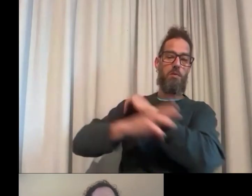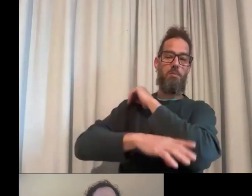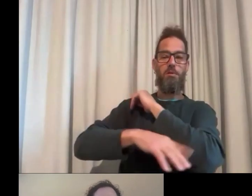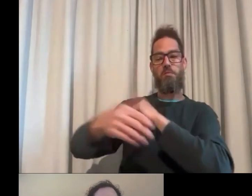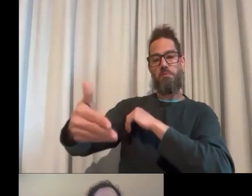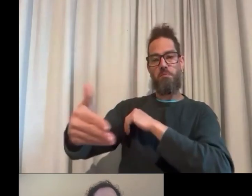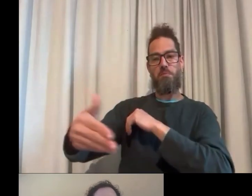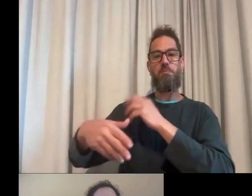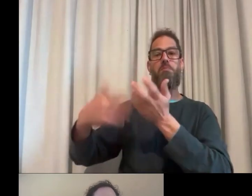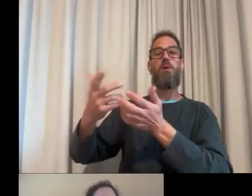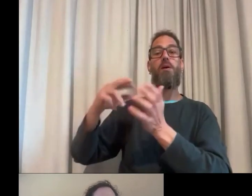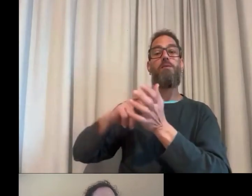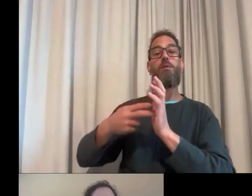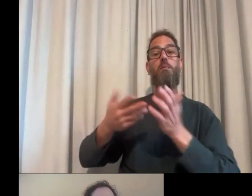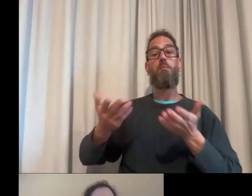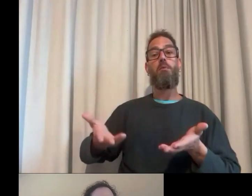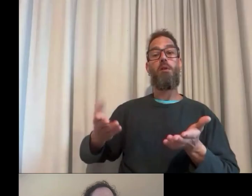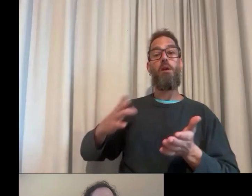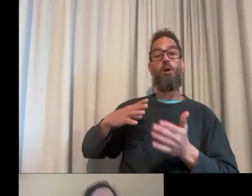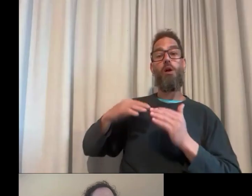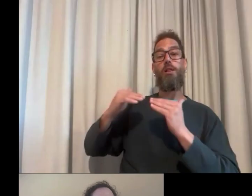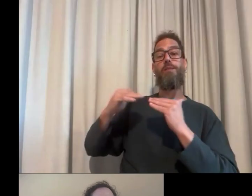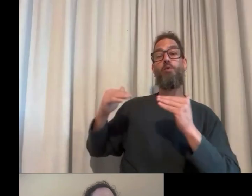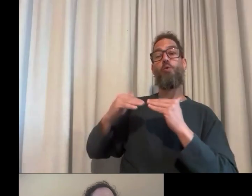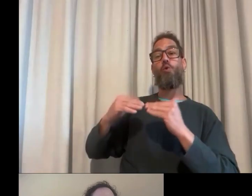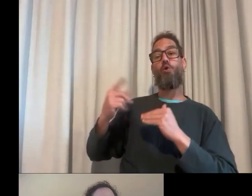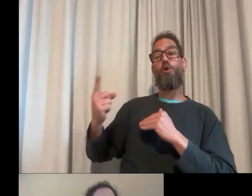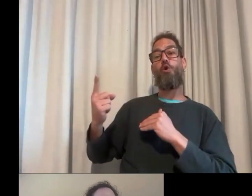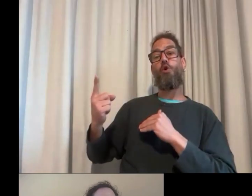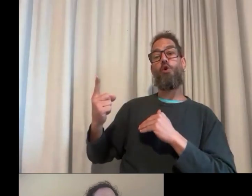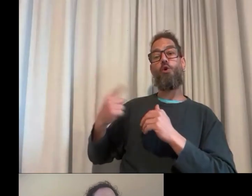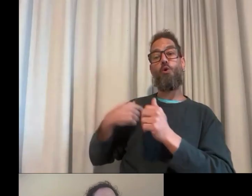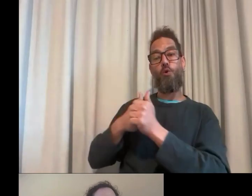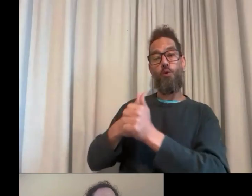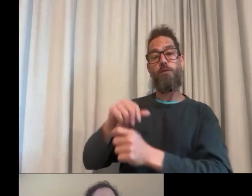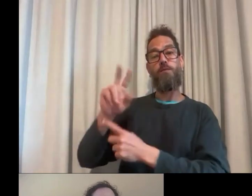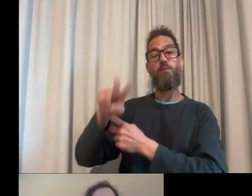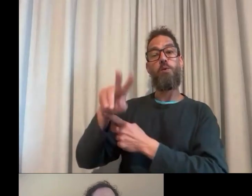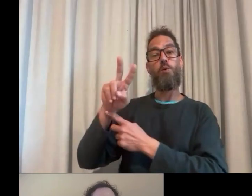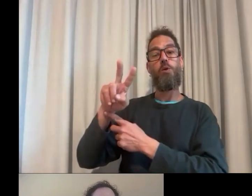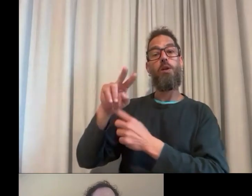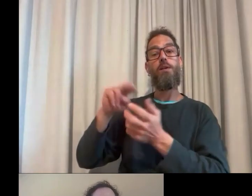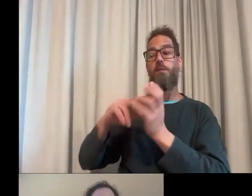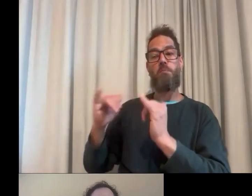then you now can start conforming-- you could fulfill the Phase 1 regs by simply conforming